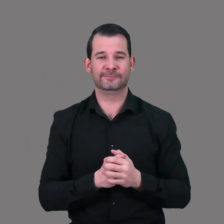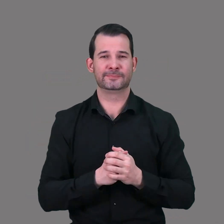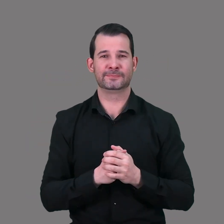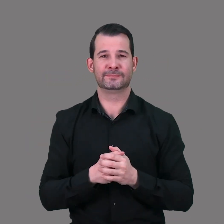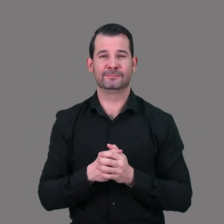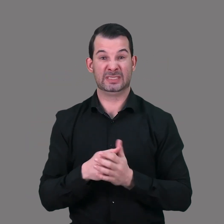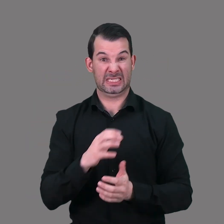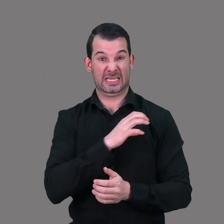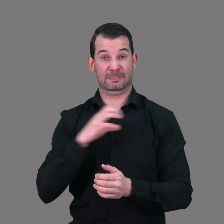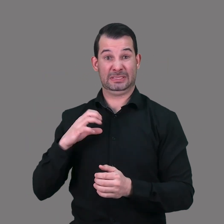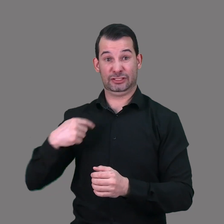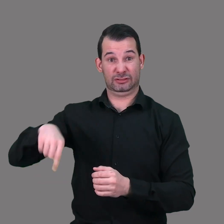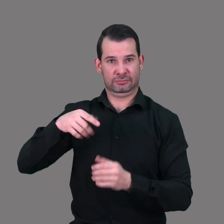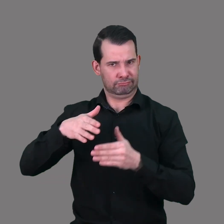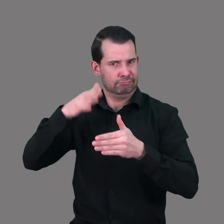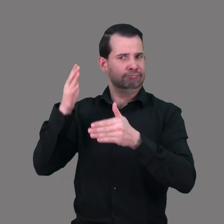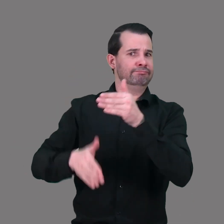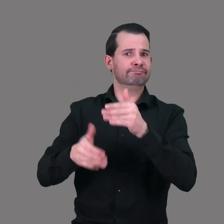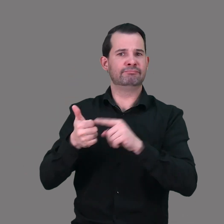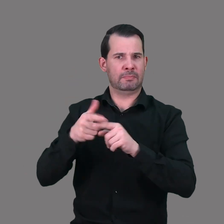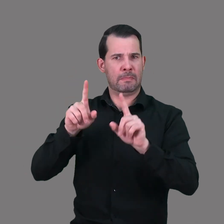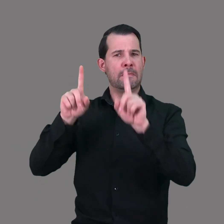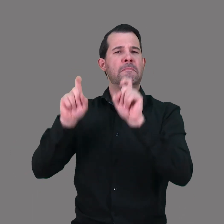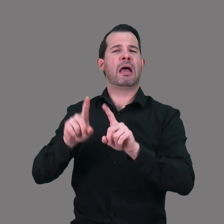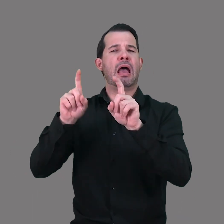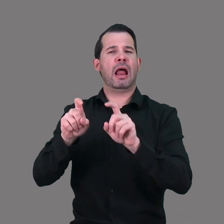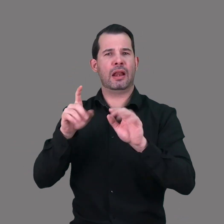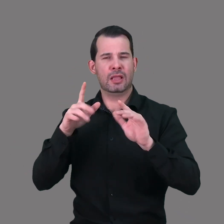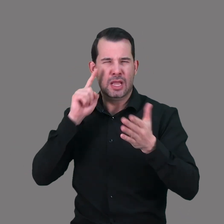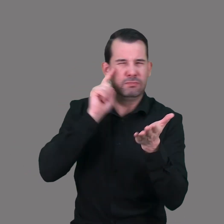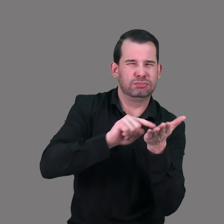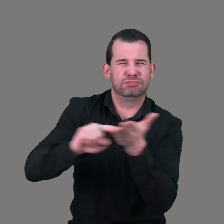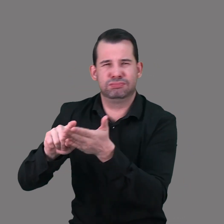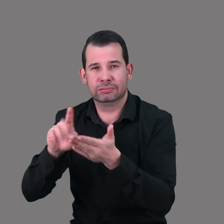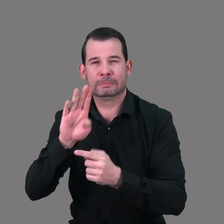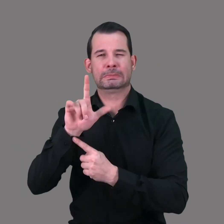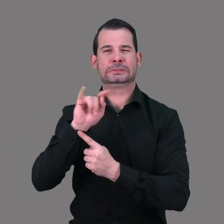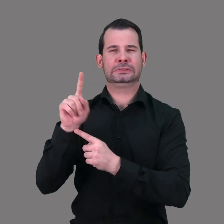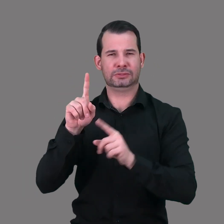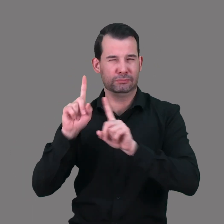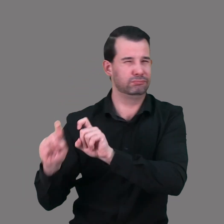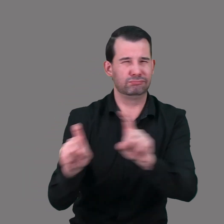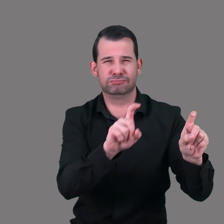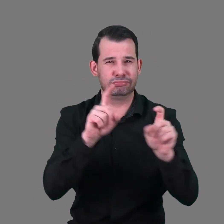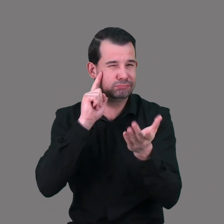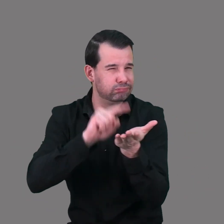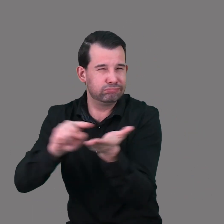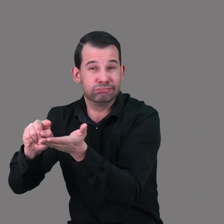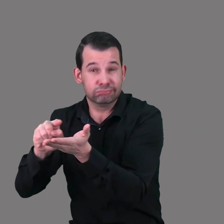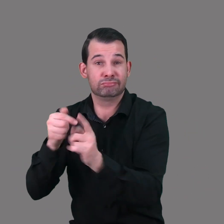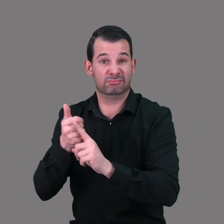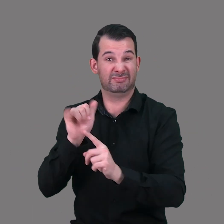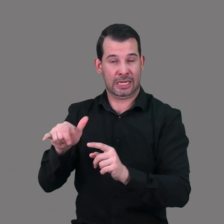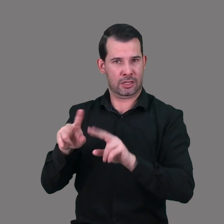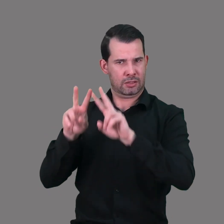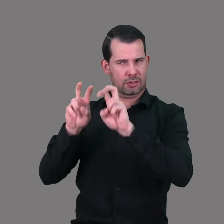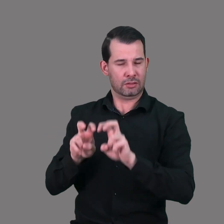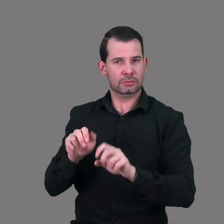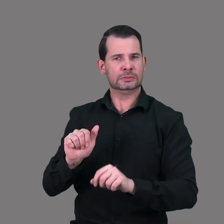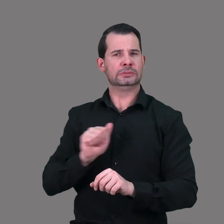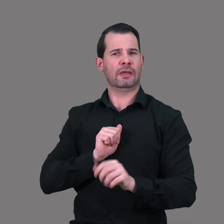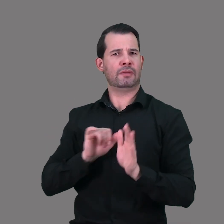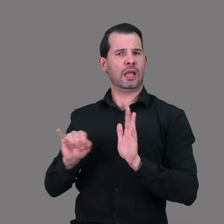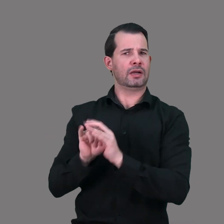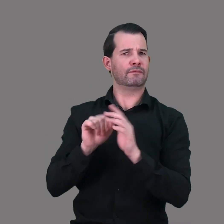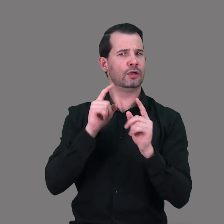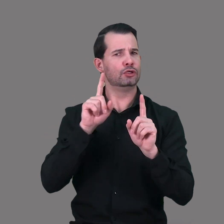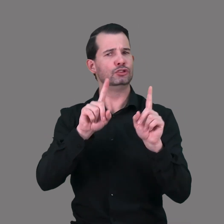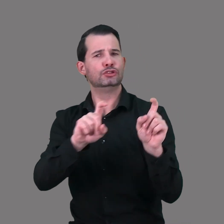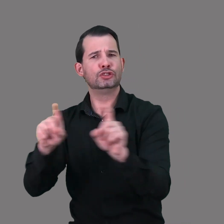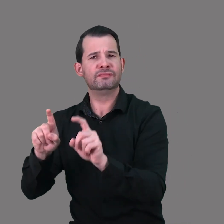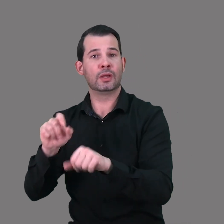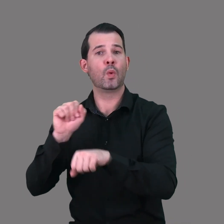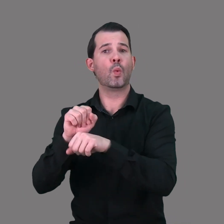The Commission completed a pilot blitz audit, in which they examined the self-identification surveys and workforce